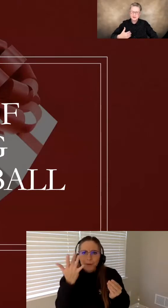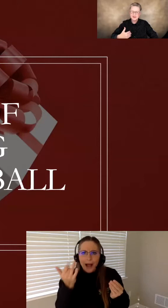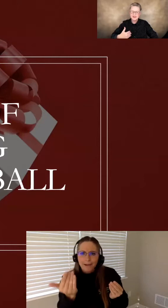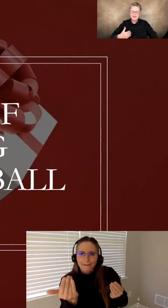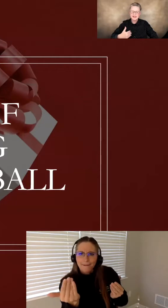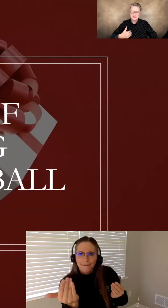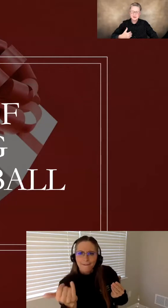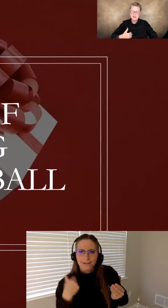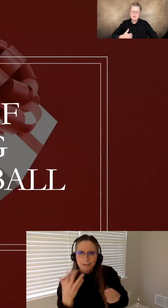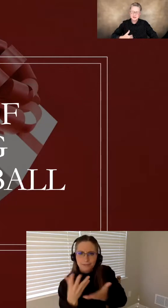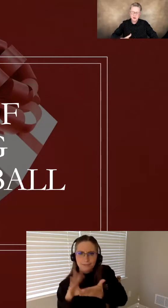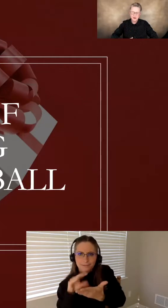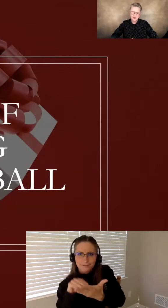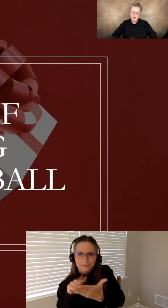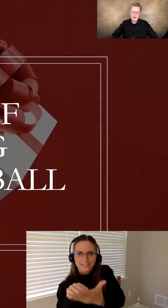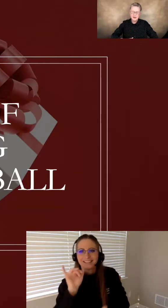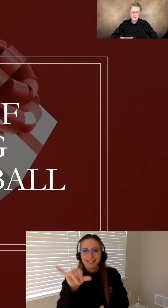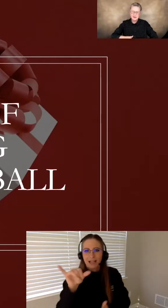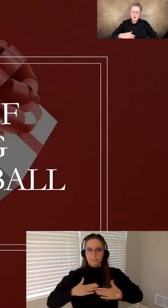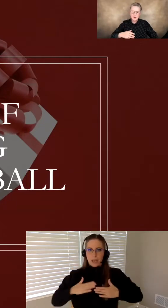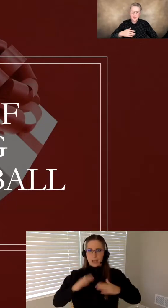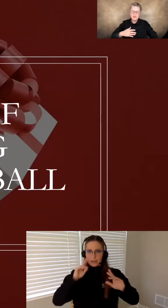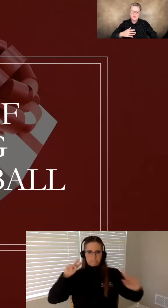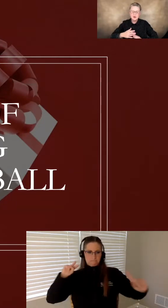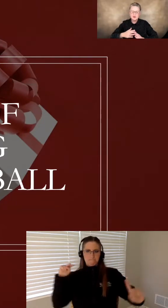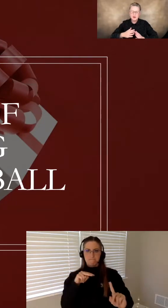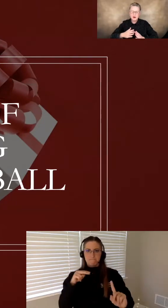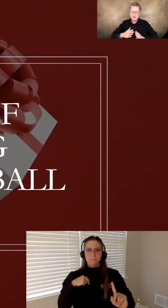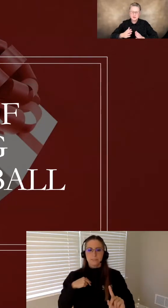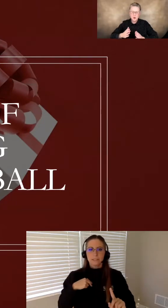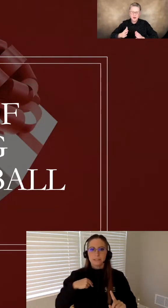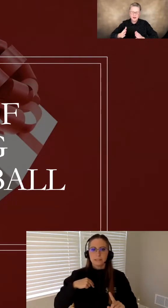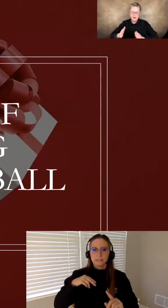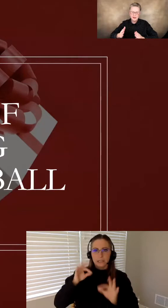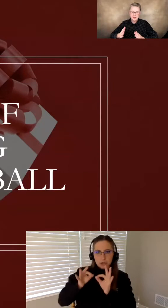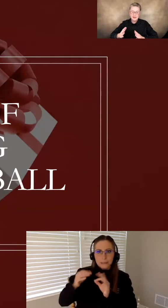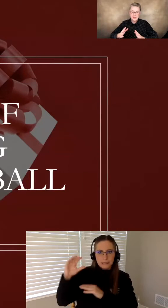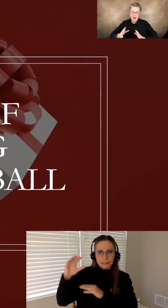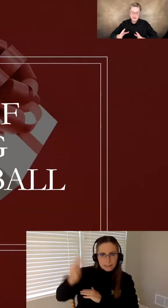in in the history of interpreting so as we move along this morning that's